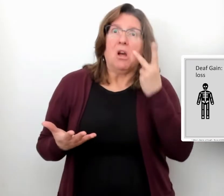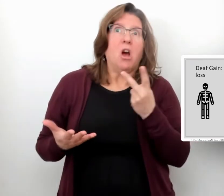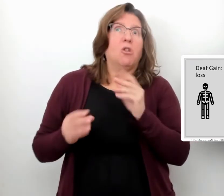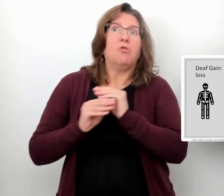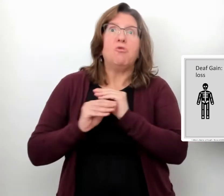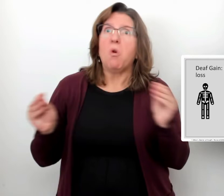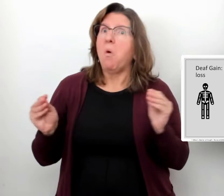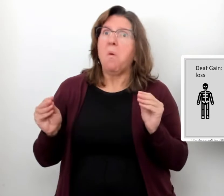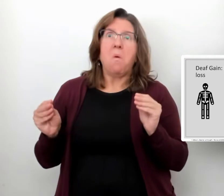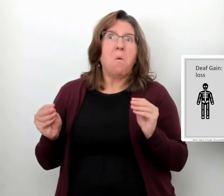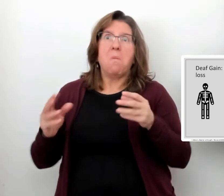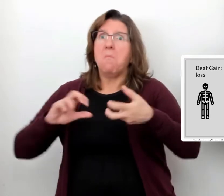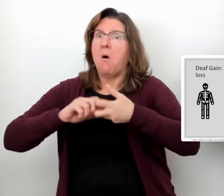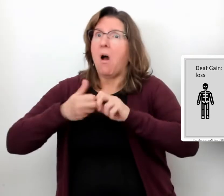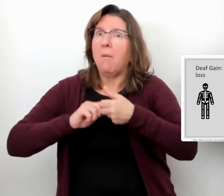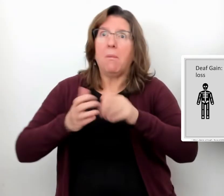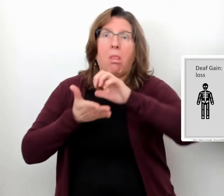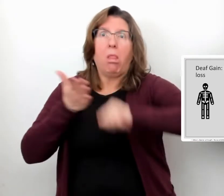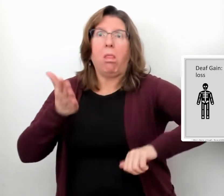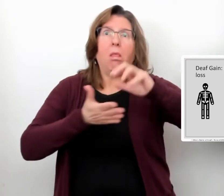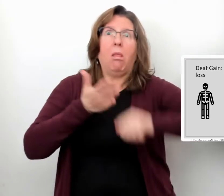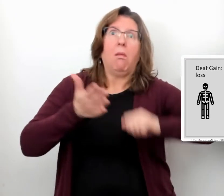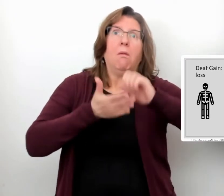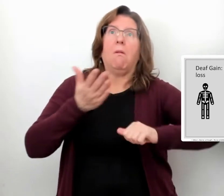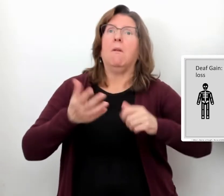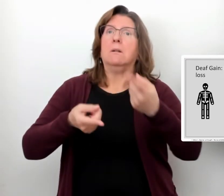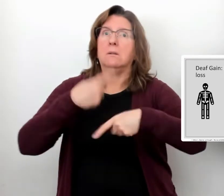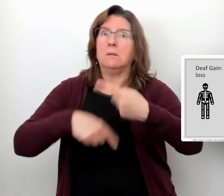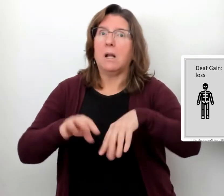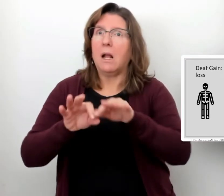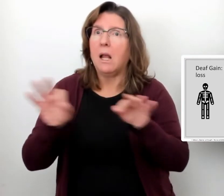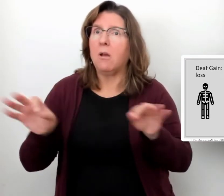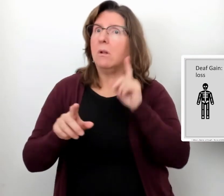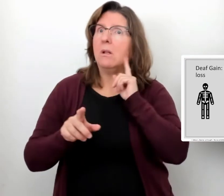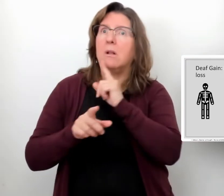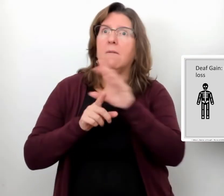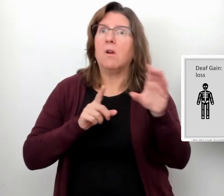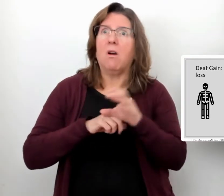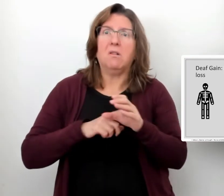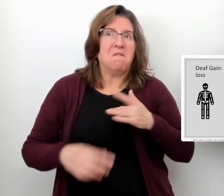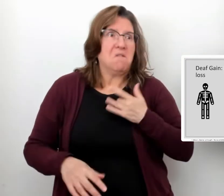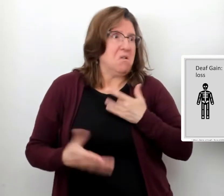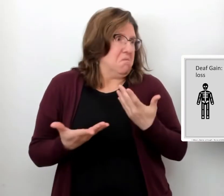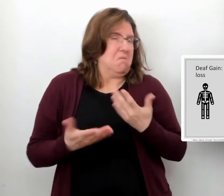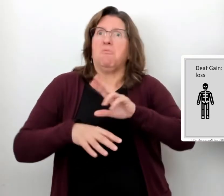This was an accepted position by those who saw no harm in eliminating sign language and deaf culture.